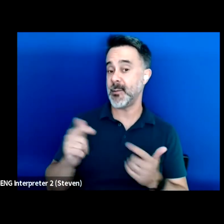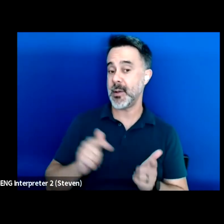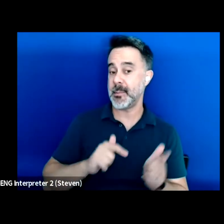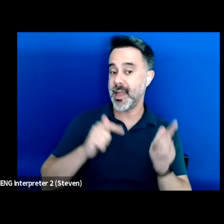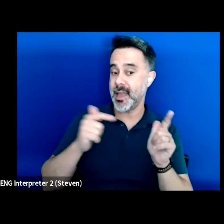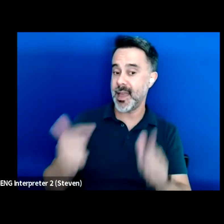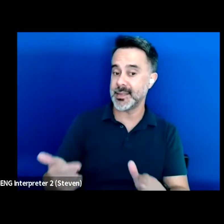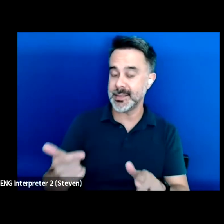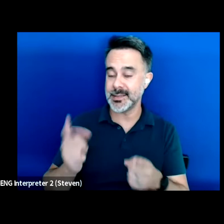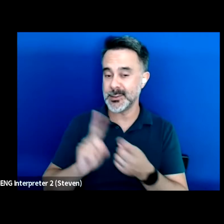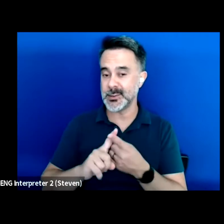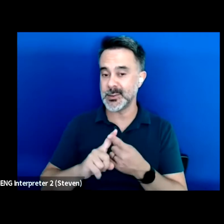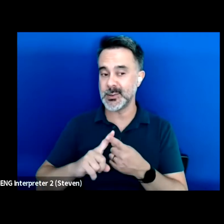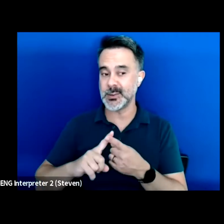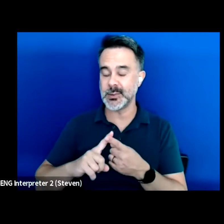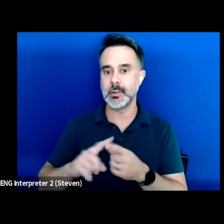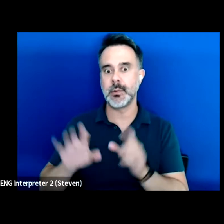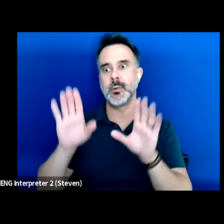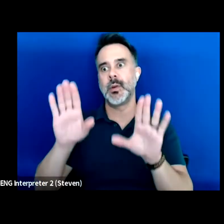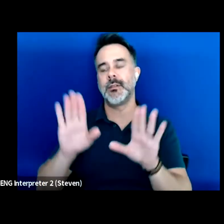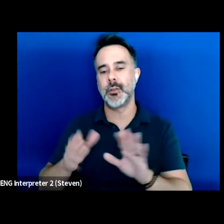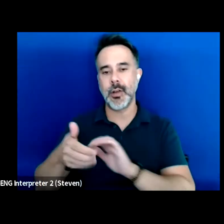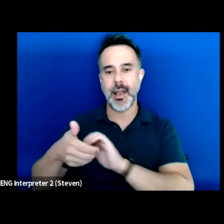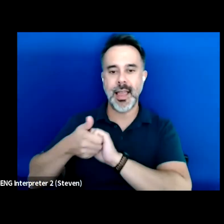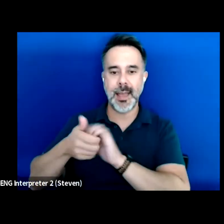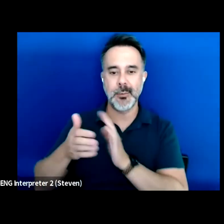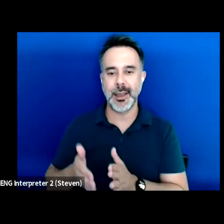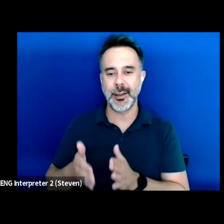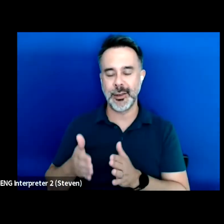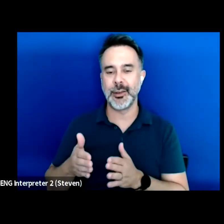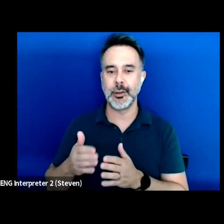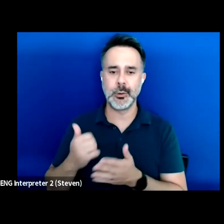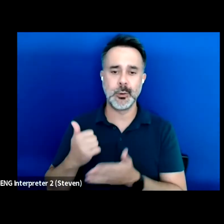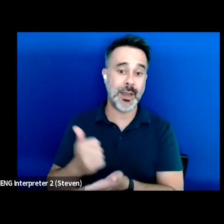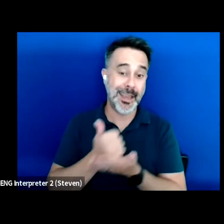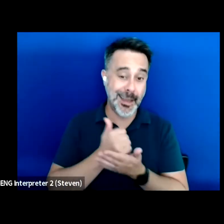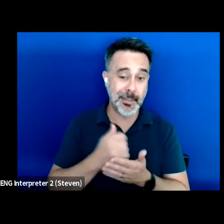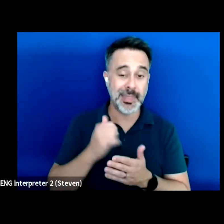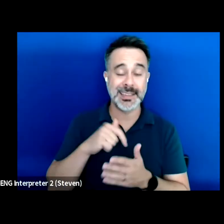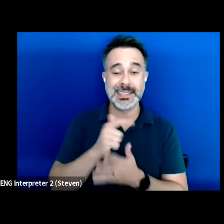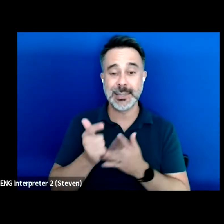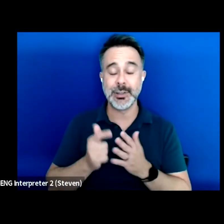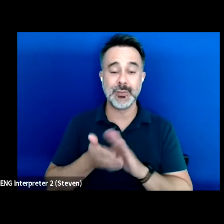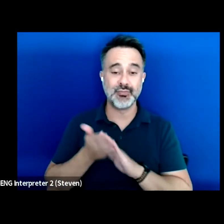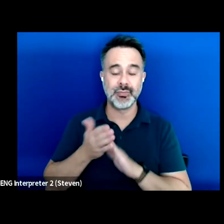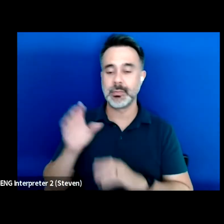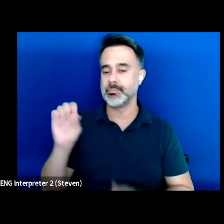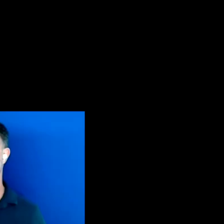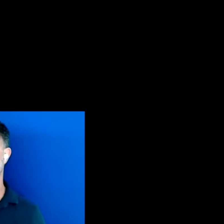I'm on the unceded territory of the Massachusetts people.